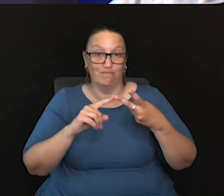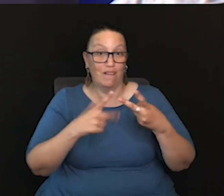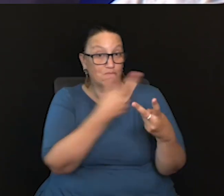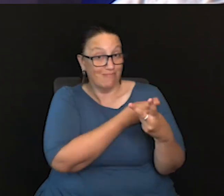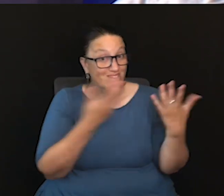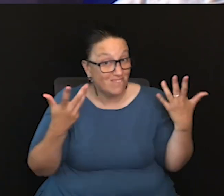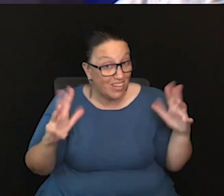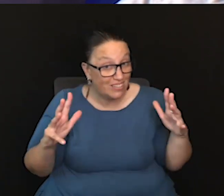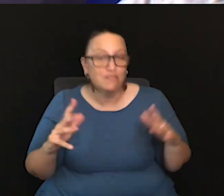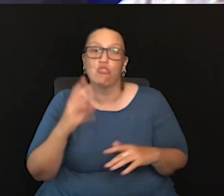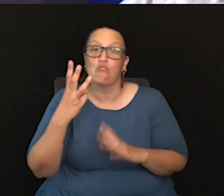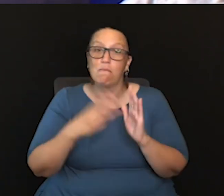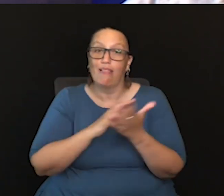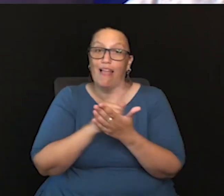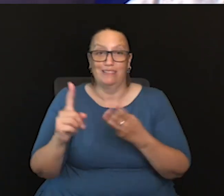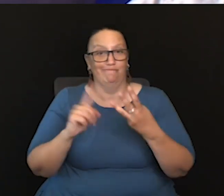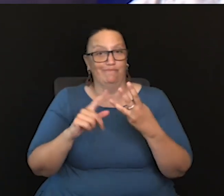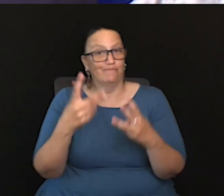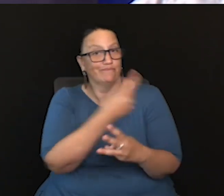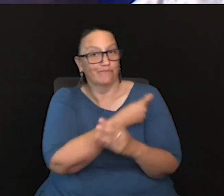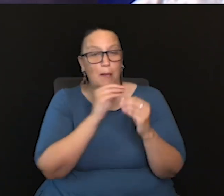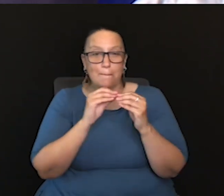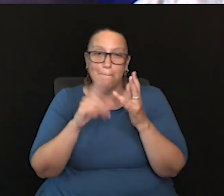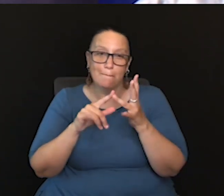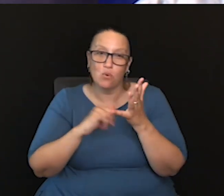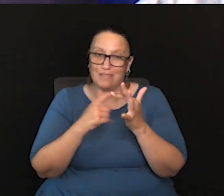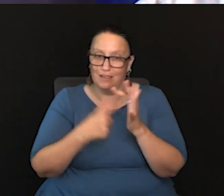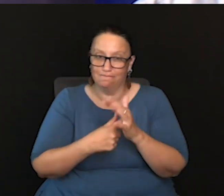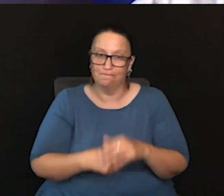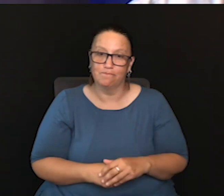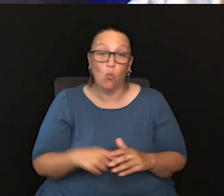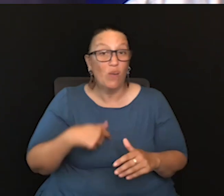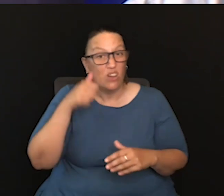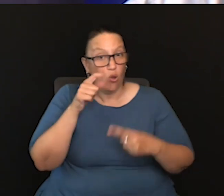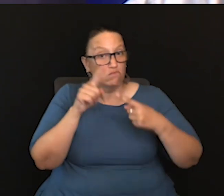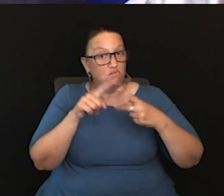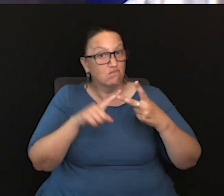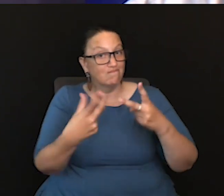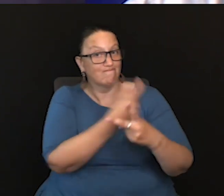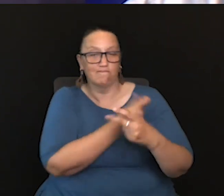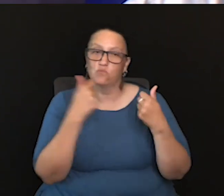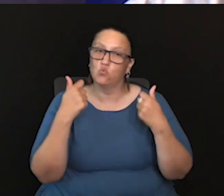three months after the second dose. We know that two doses of a COVID-19 vaccine provides very good protection,